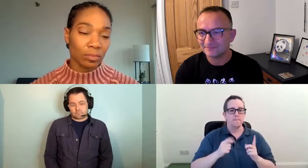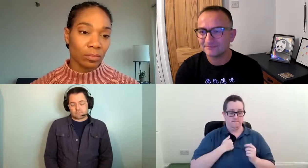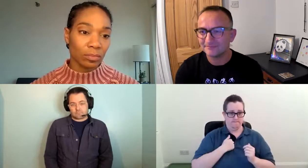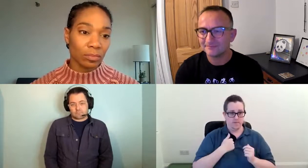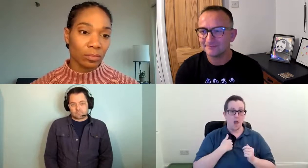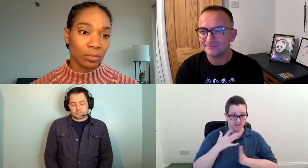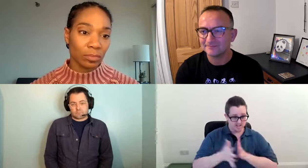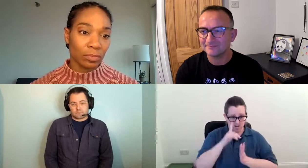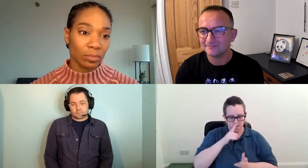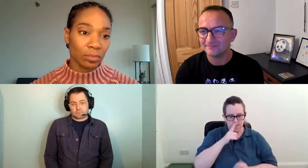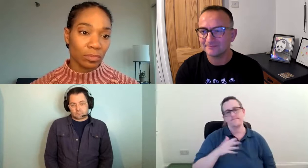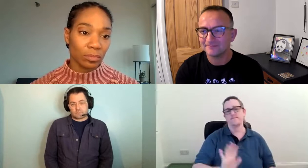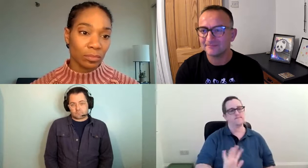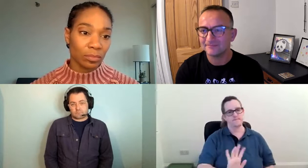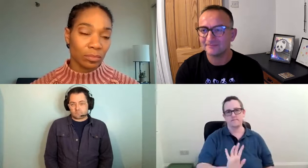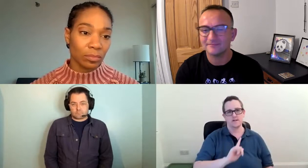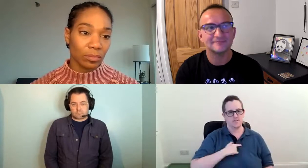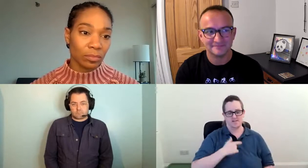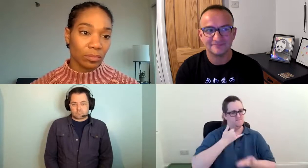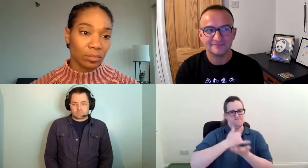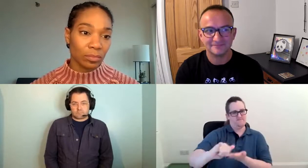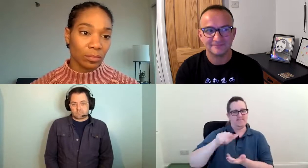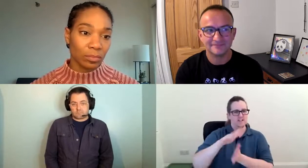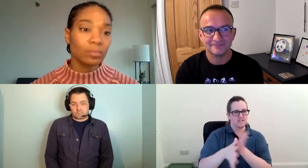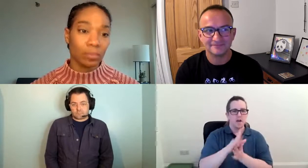I feel it looks a bit like the word pretend for me its